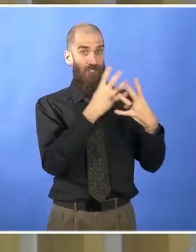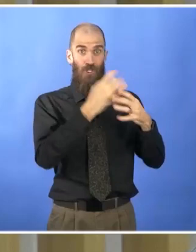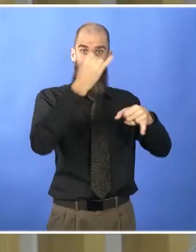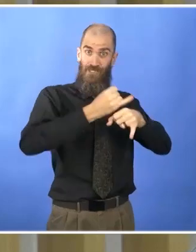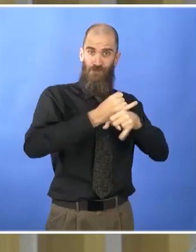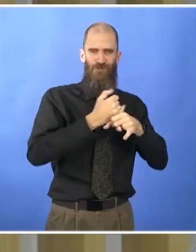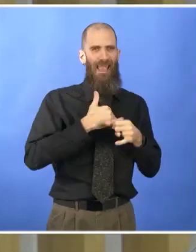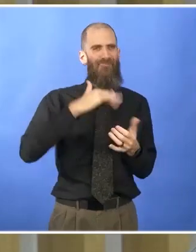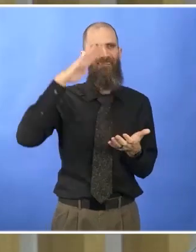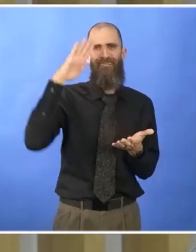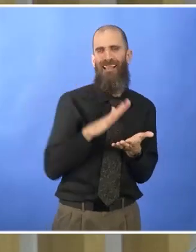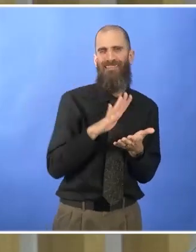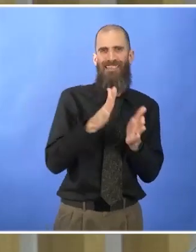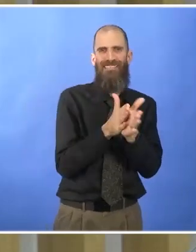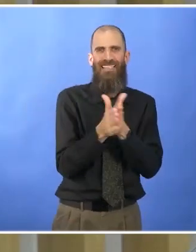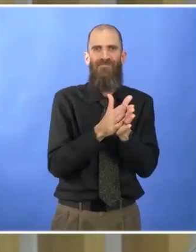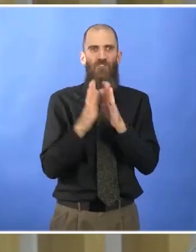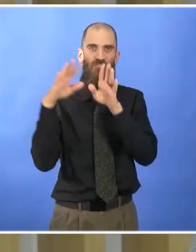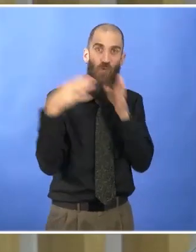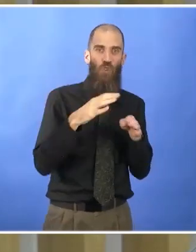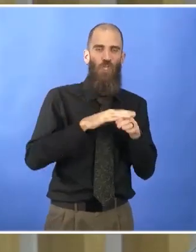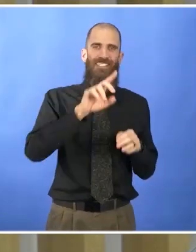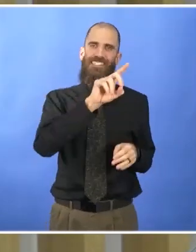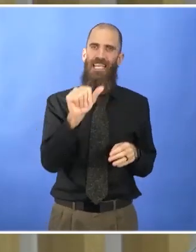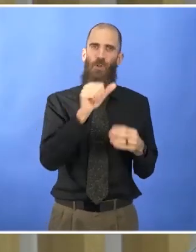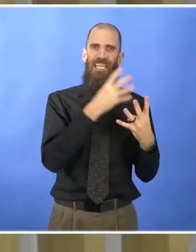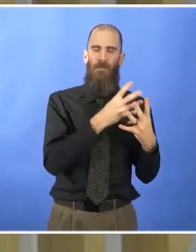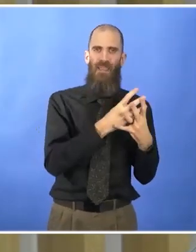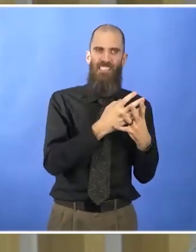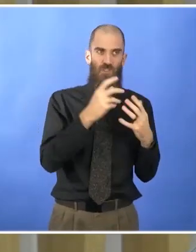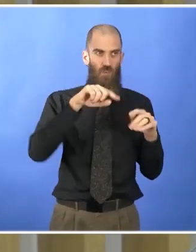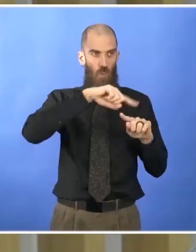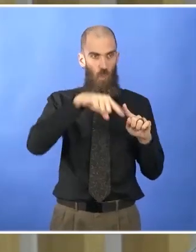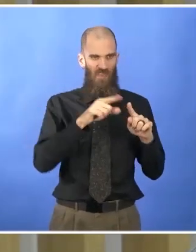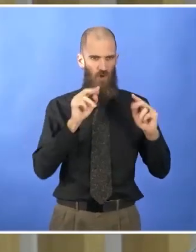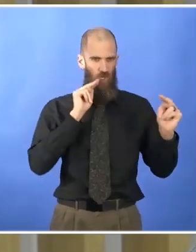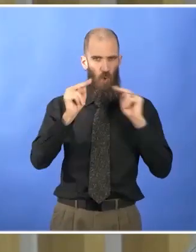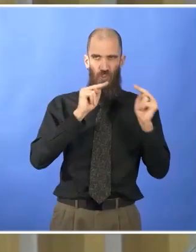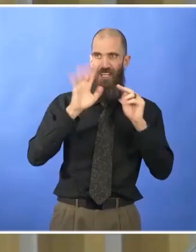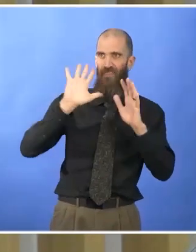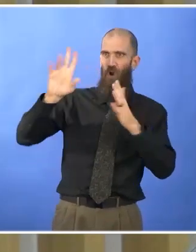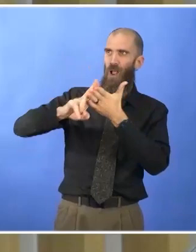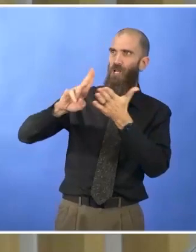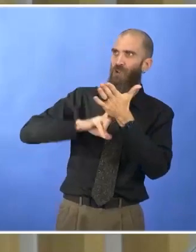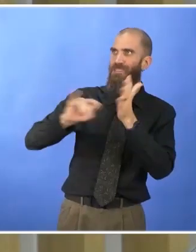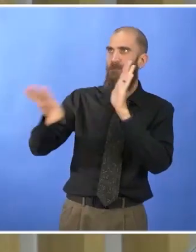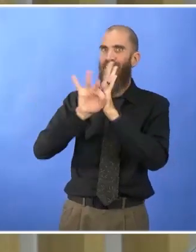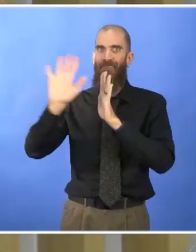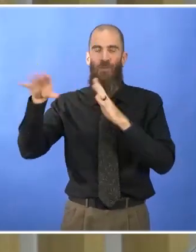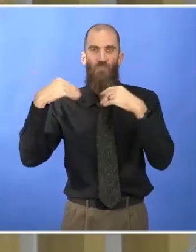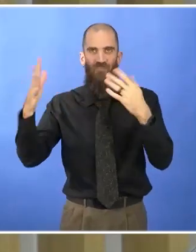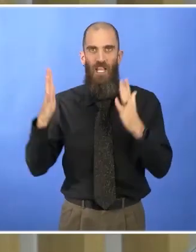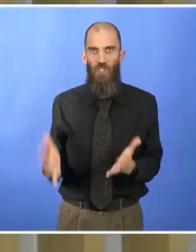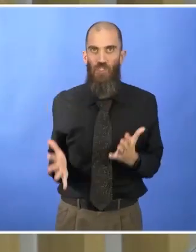HAVE LIMITED INCENTIVES THE